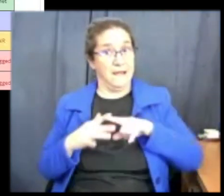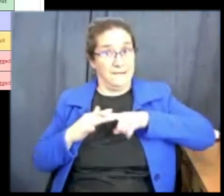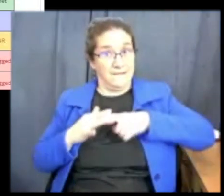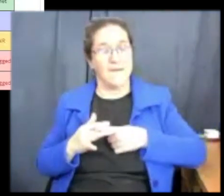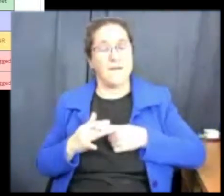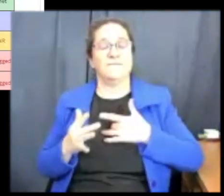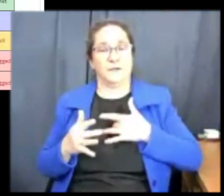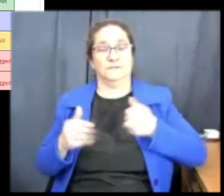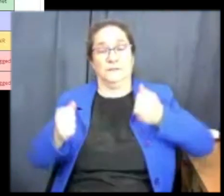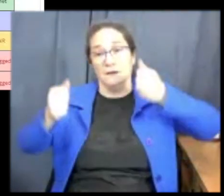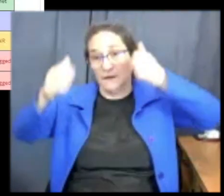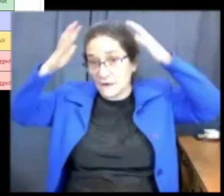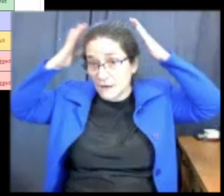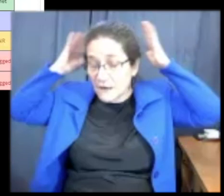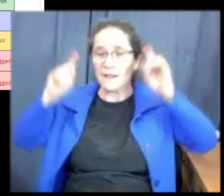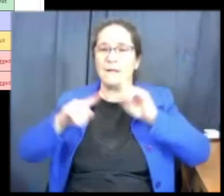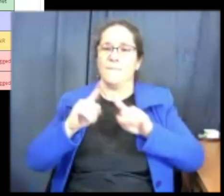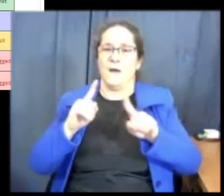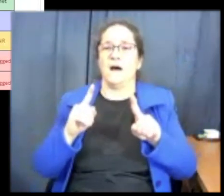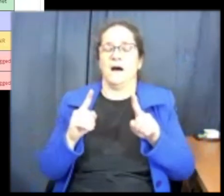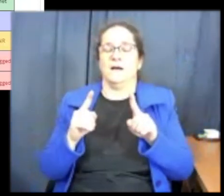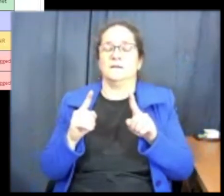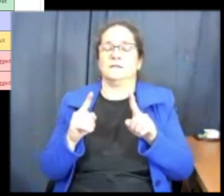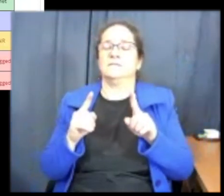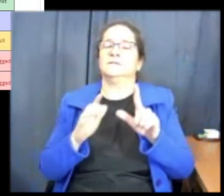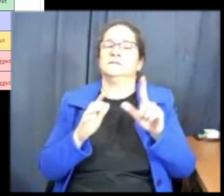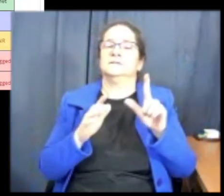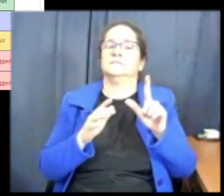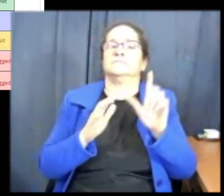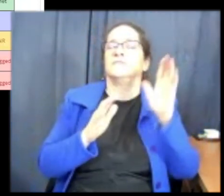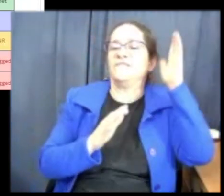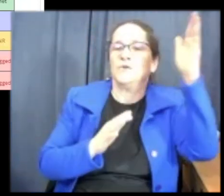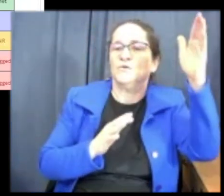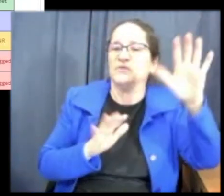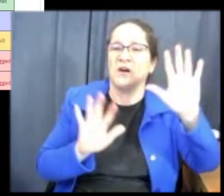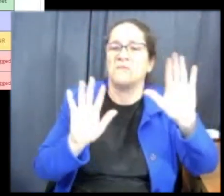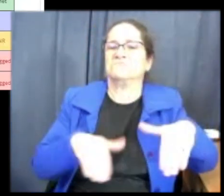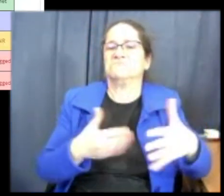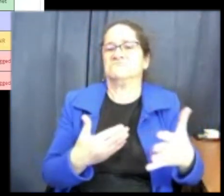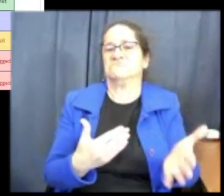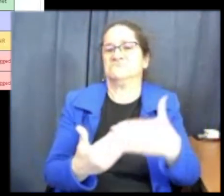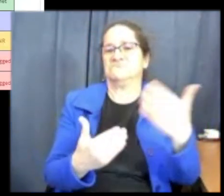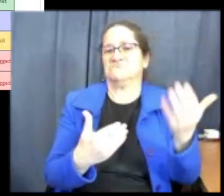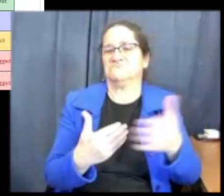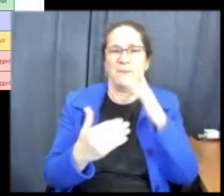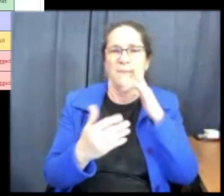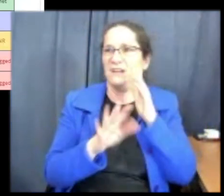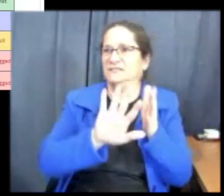it's actually you do a lot of it now and then in the future you won't have to do all of this again because you would save this template